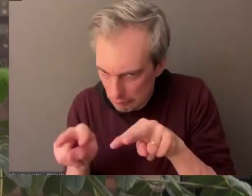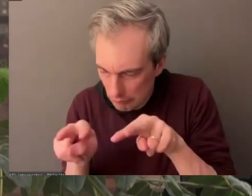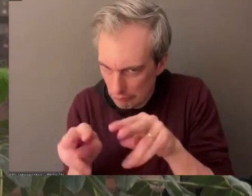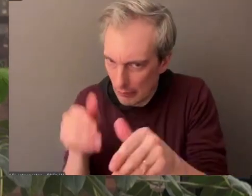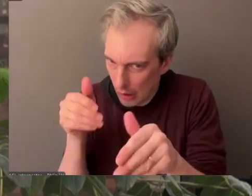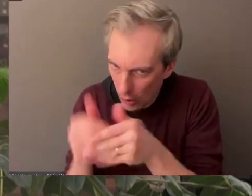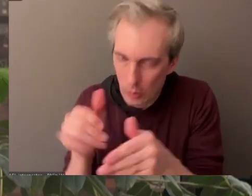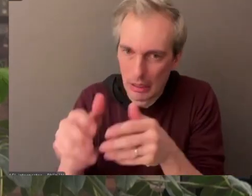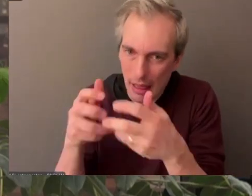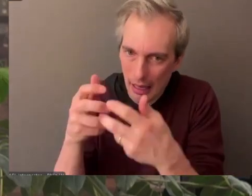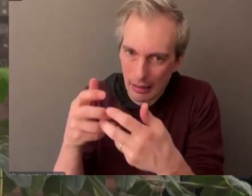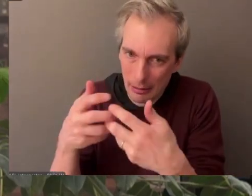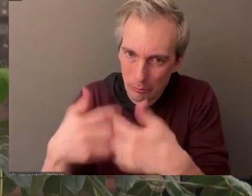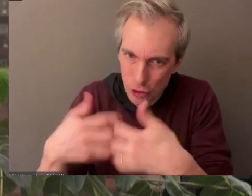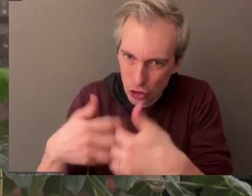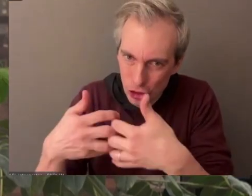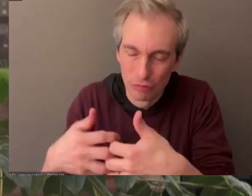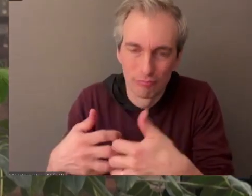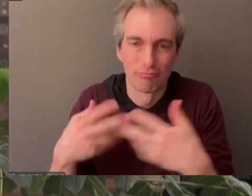Or don't trust and verify. Yeah.